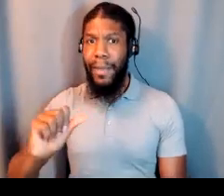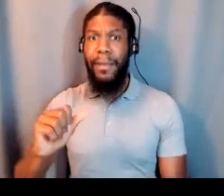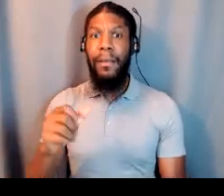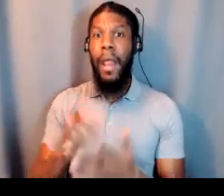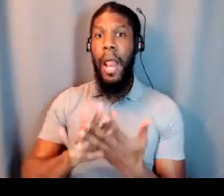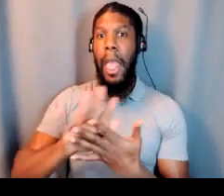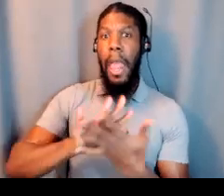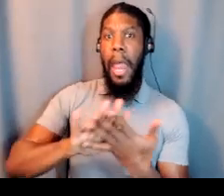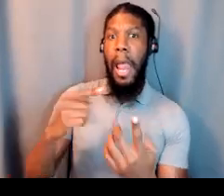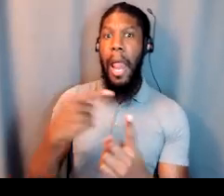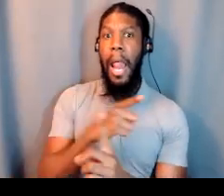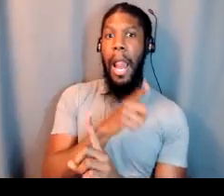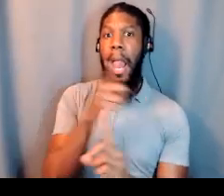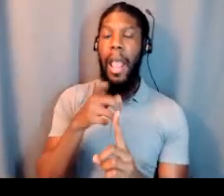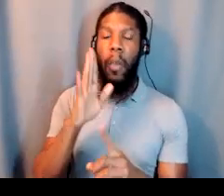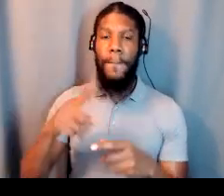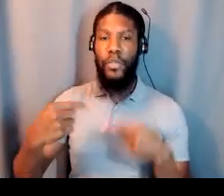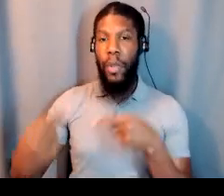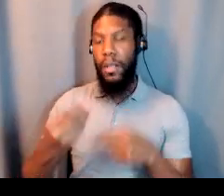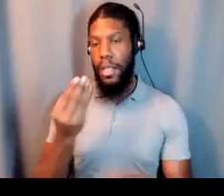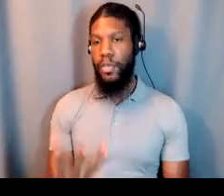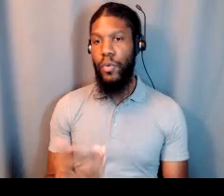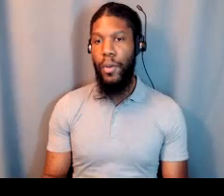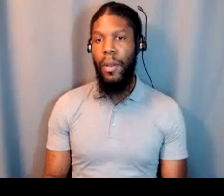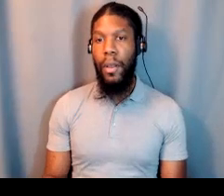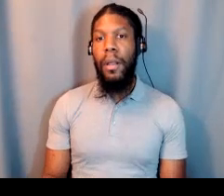But really, if you're trying to avoid those conversations,